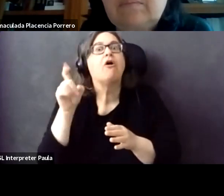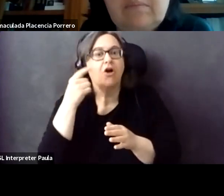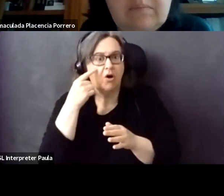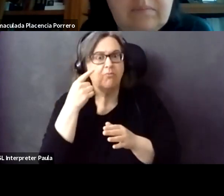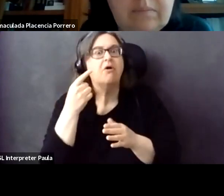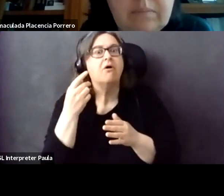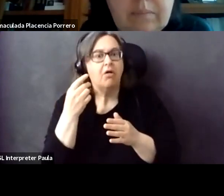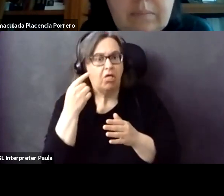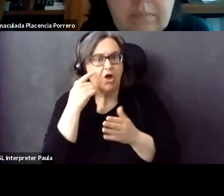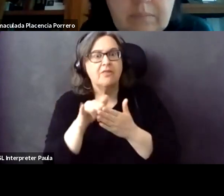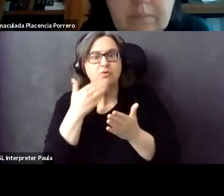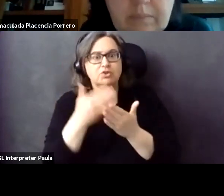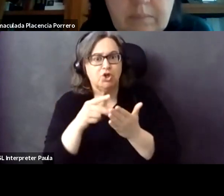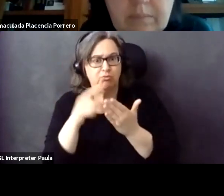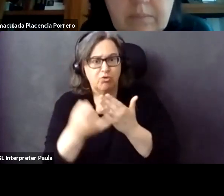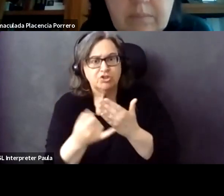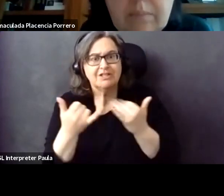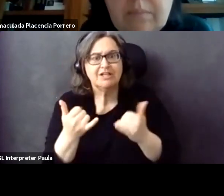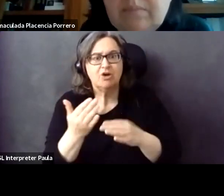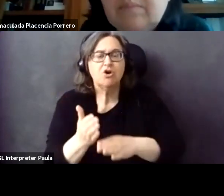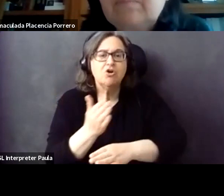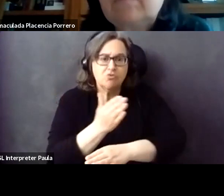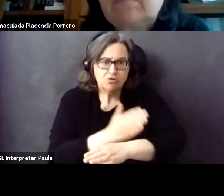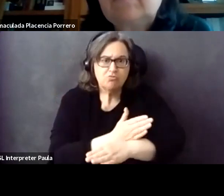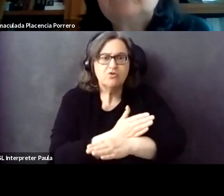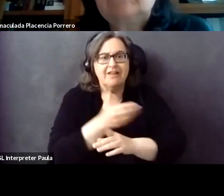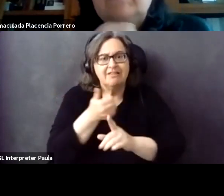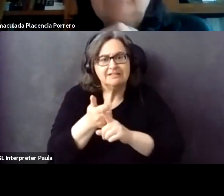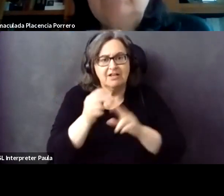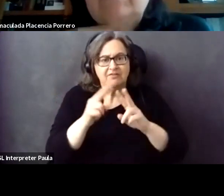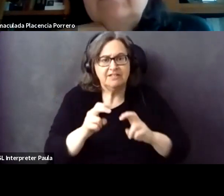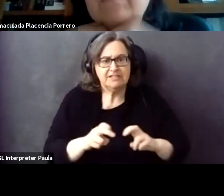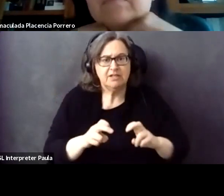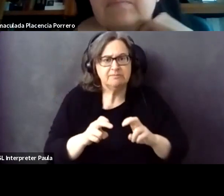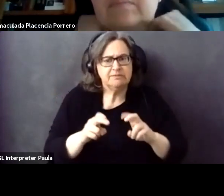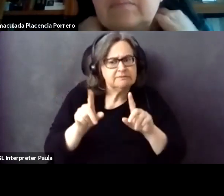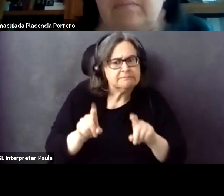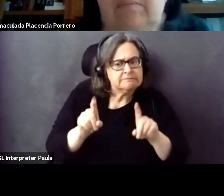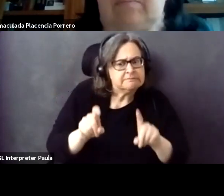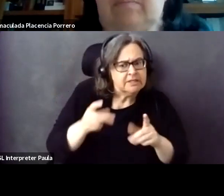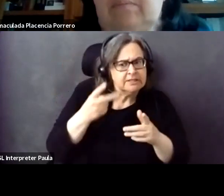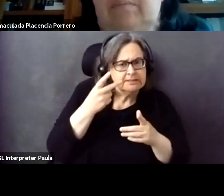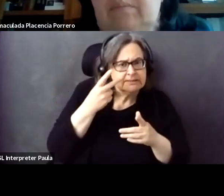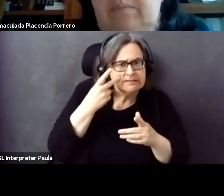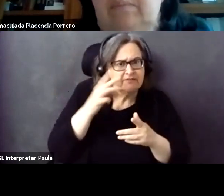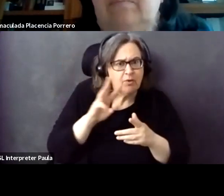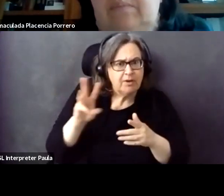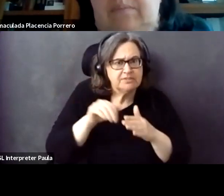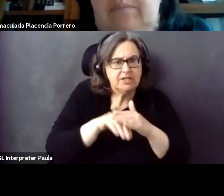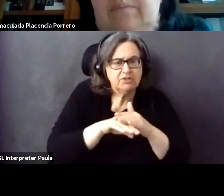2019. It was very simple, and then we went to the Government and the Government saw good initiative and we are improving